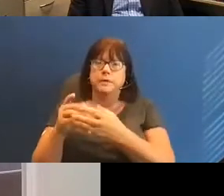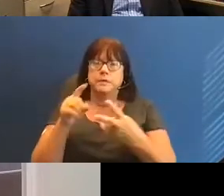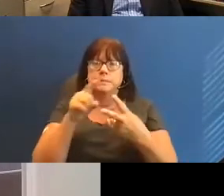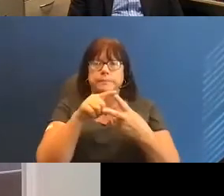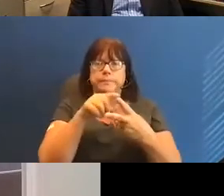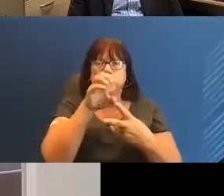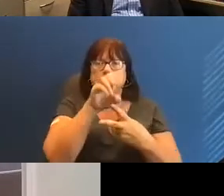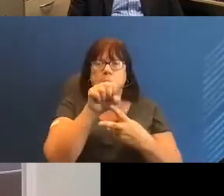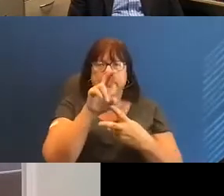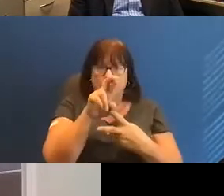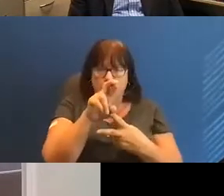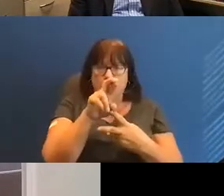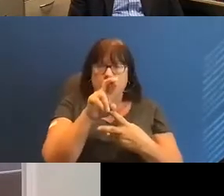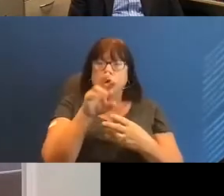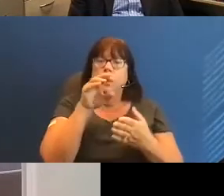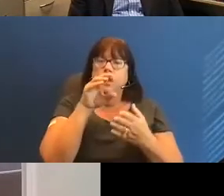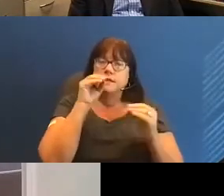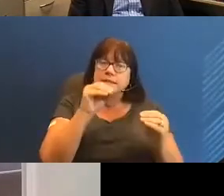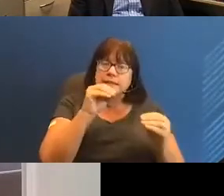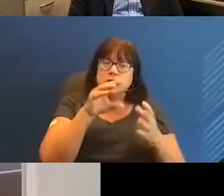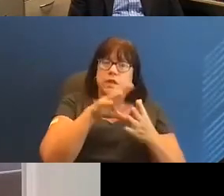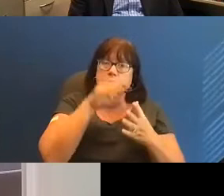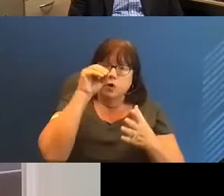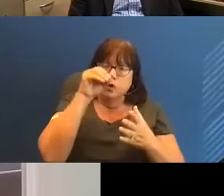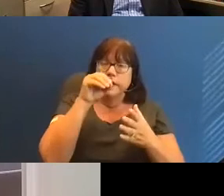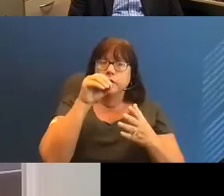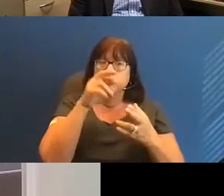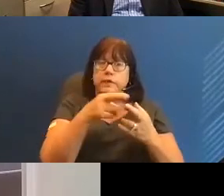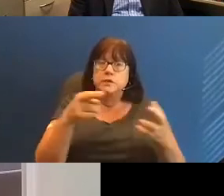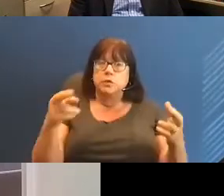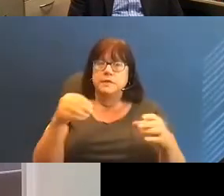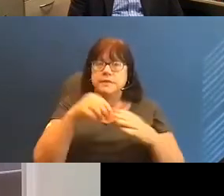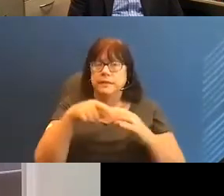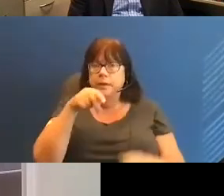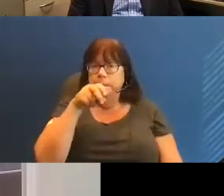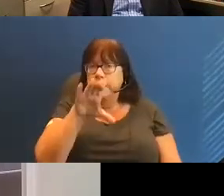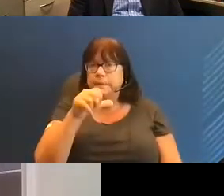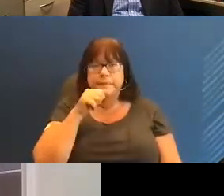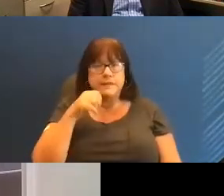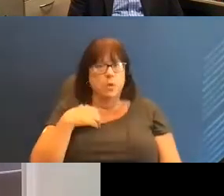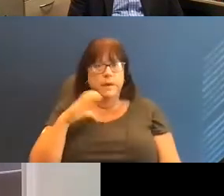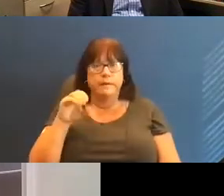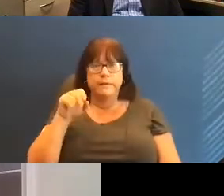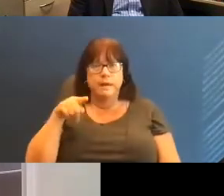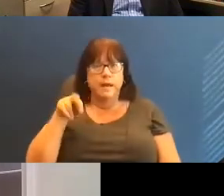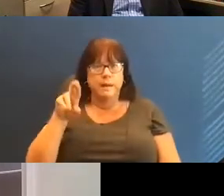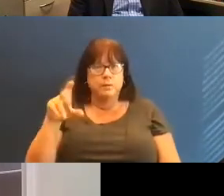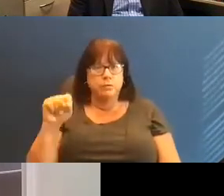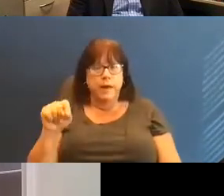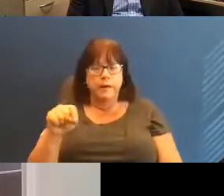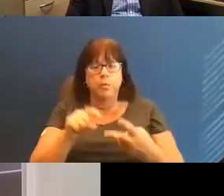learning and research resources that reside in the public domain and are therefore free of copyright restrictions, or they've been released under an intellectual property license that missed their